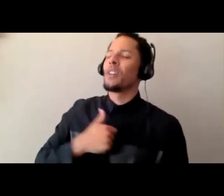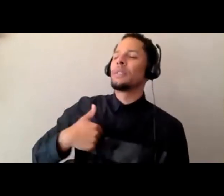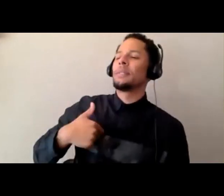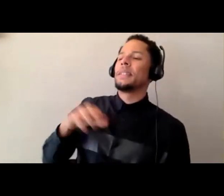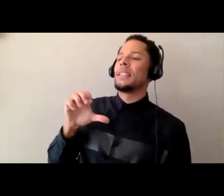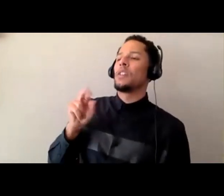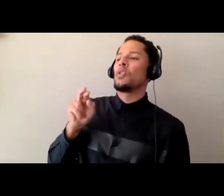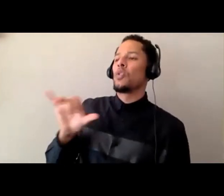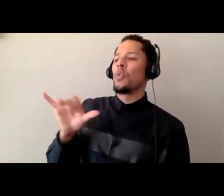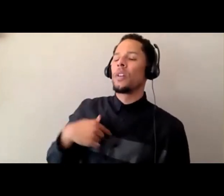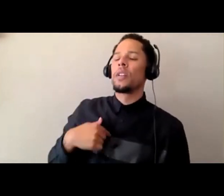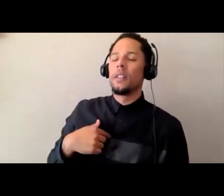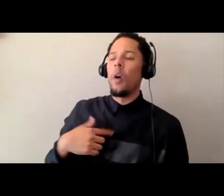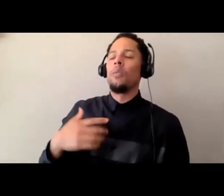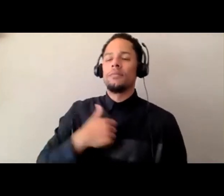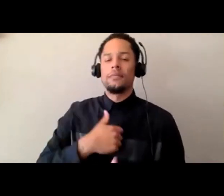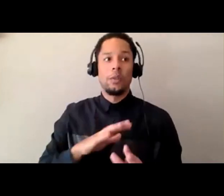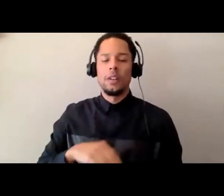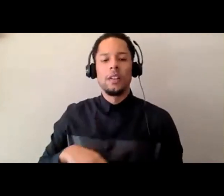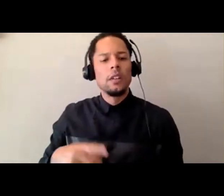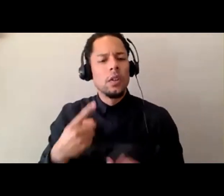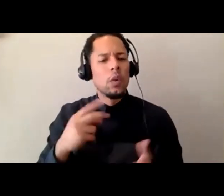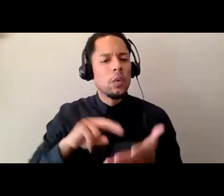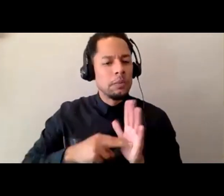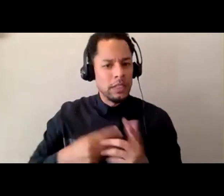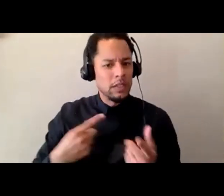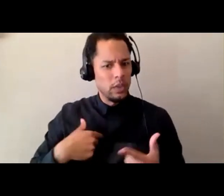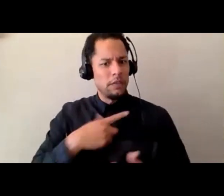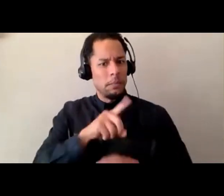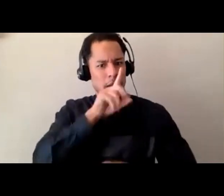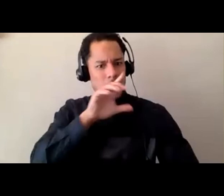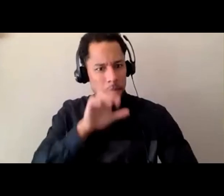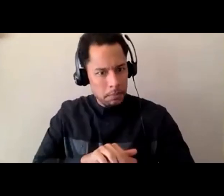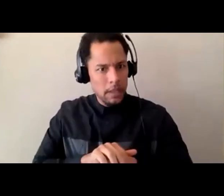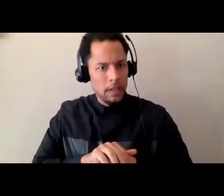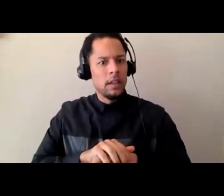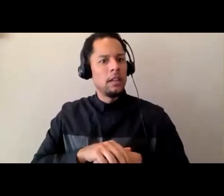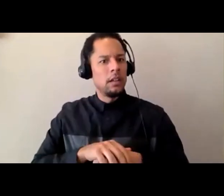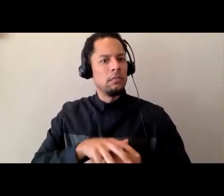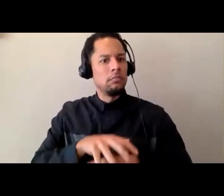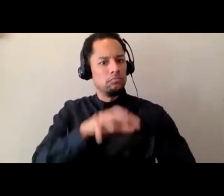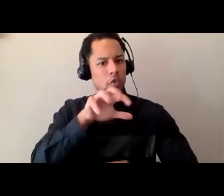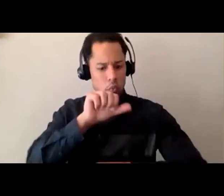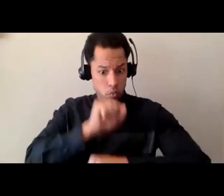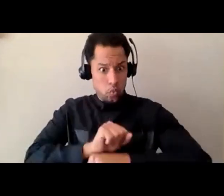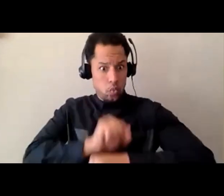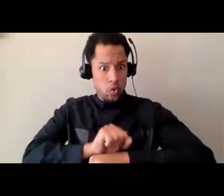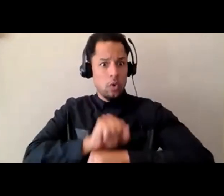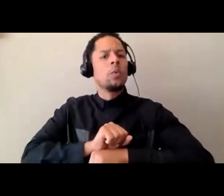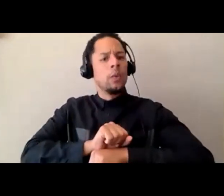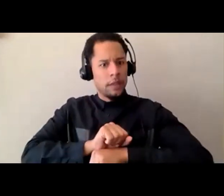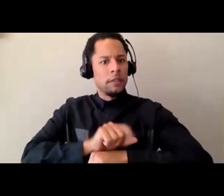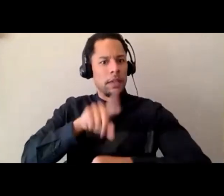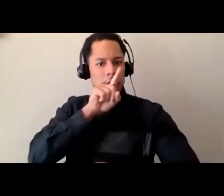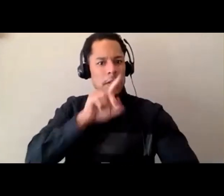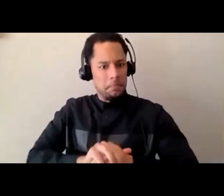We just have to be committed to doing the task, because if not, things won't get accomplished.